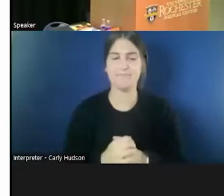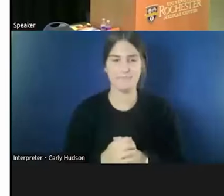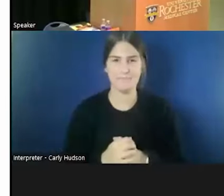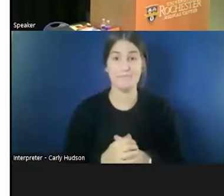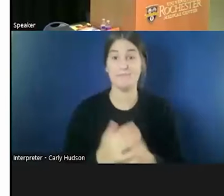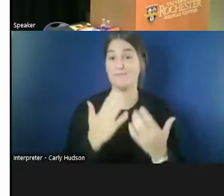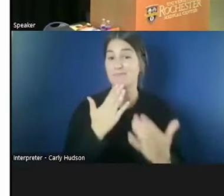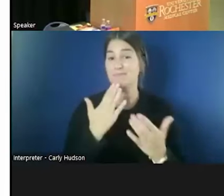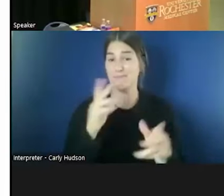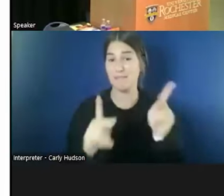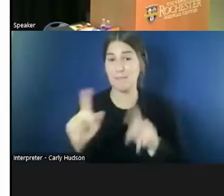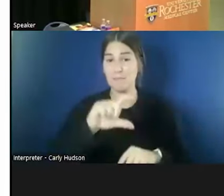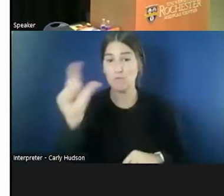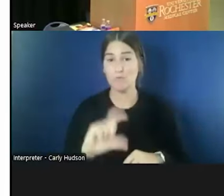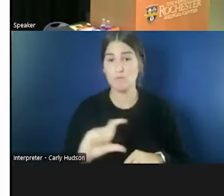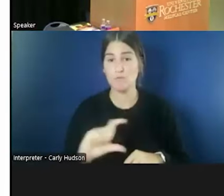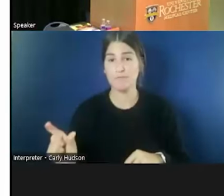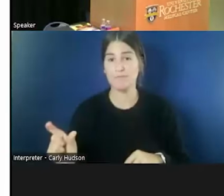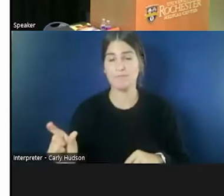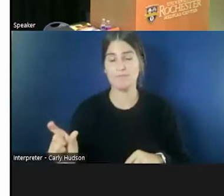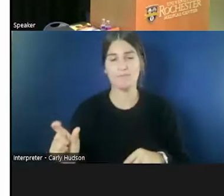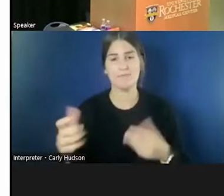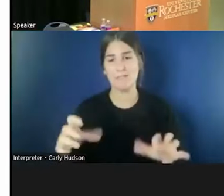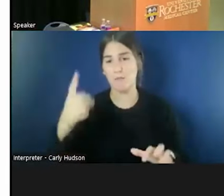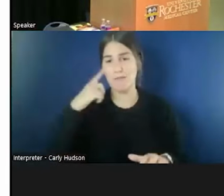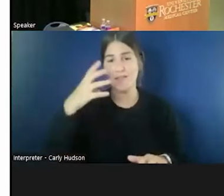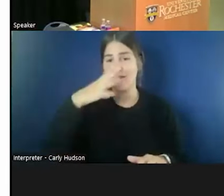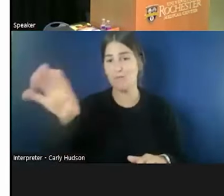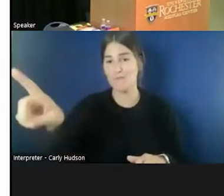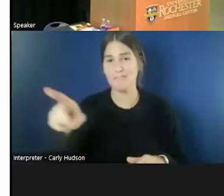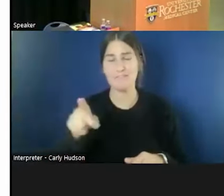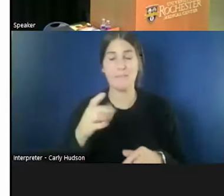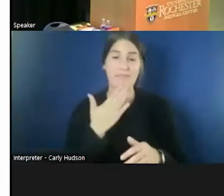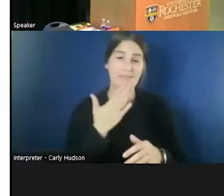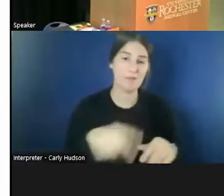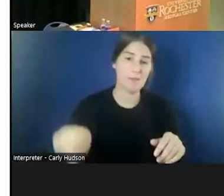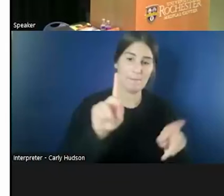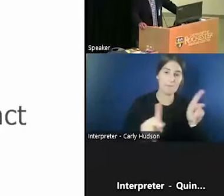on the zoom call I want want you to think that I'm ignoring you and I thank all of you in the room um